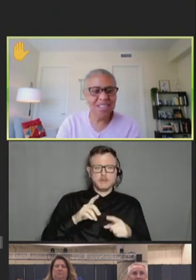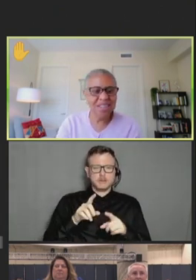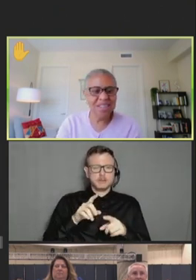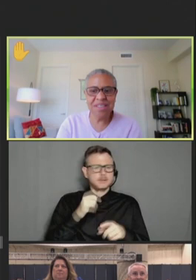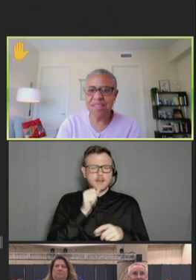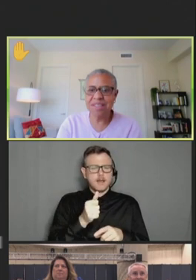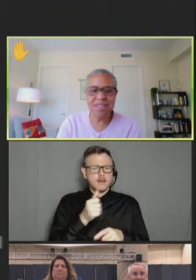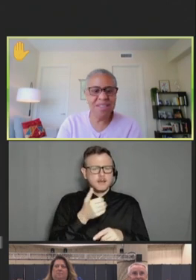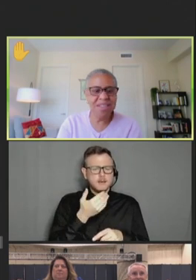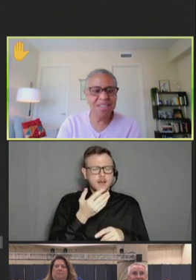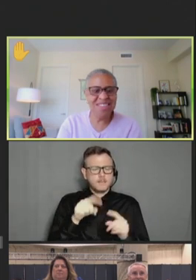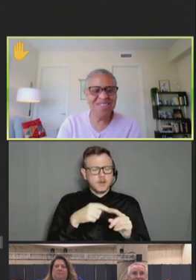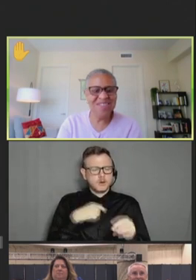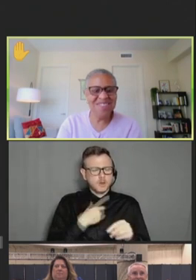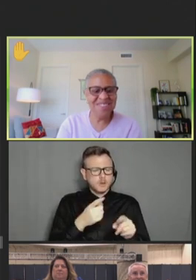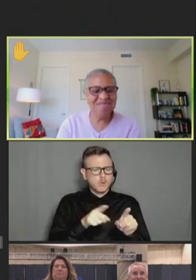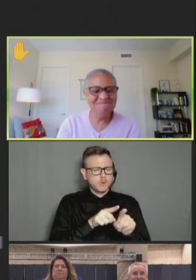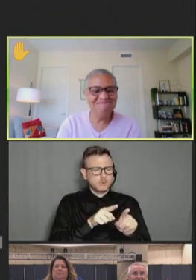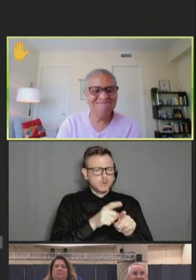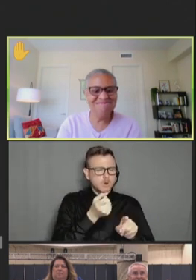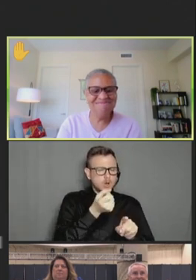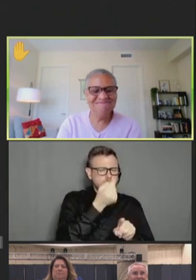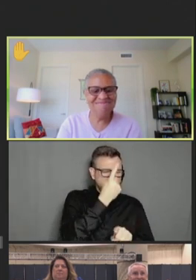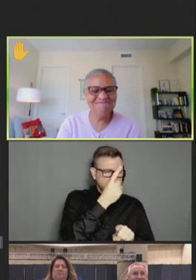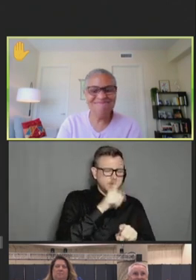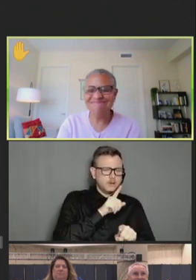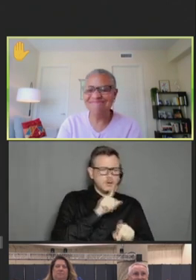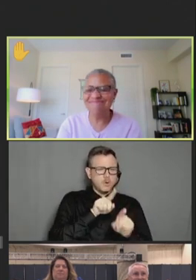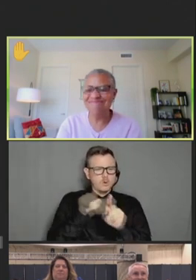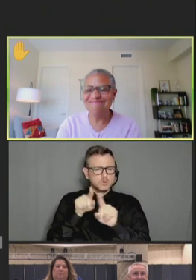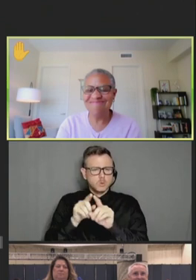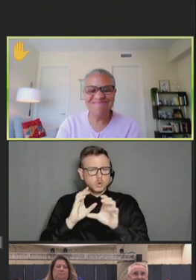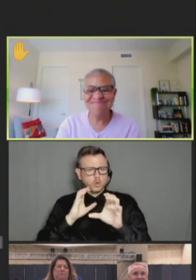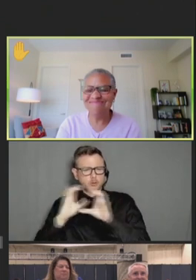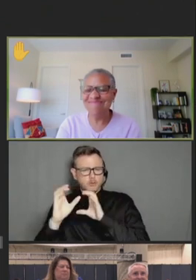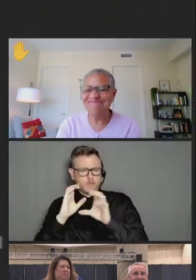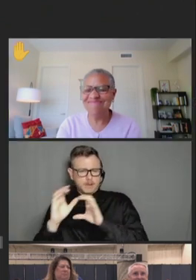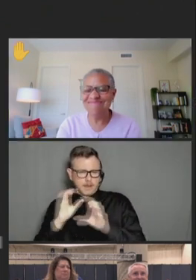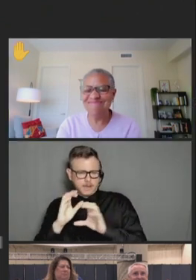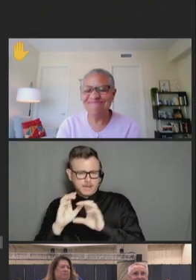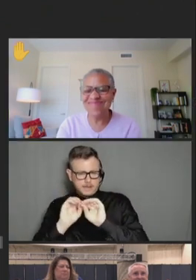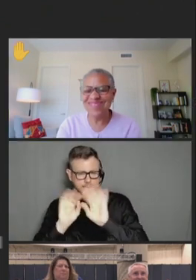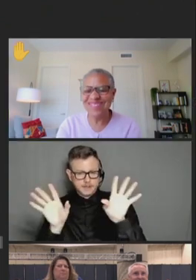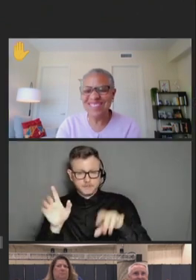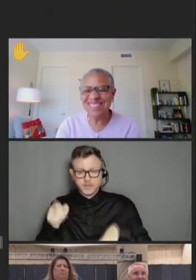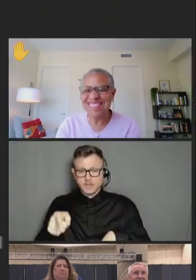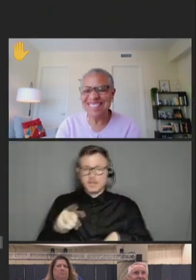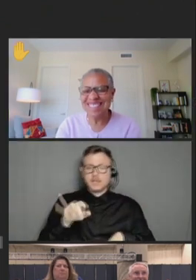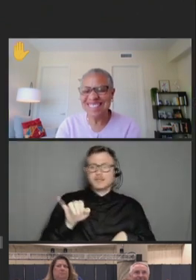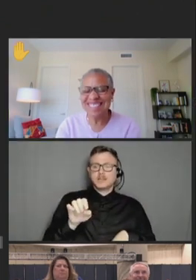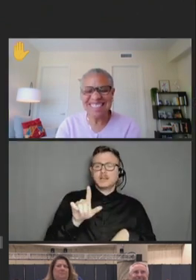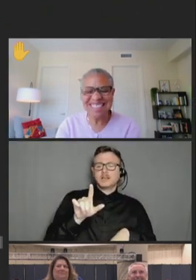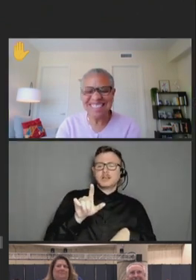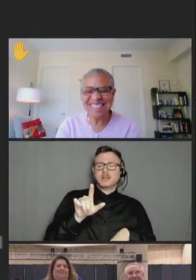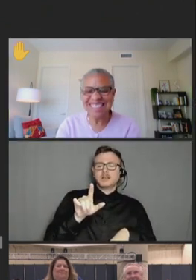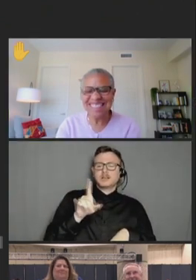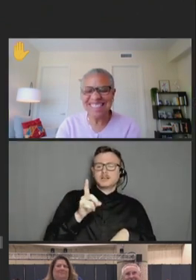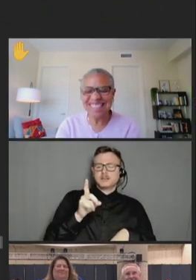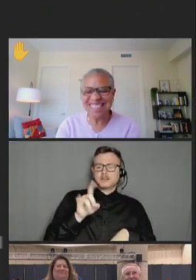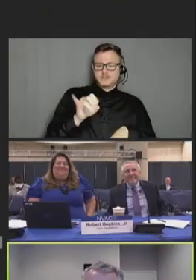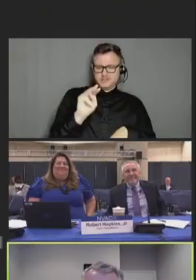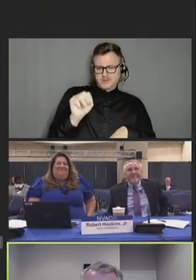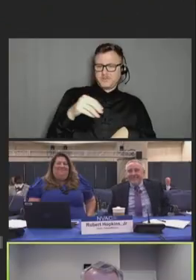James Lewis: So, I will take first crack at that since, we had that awkward silence